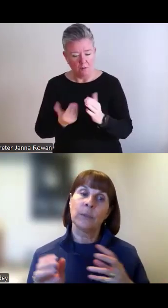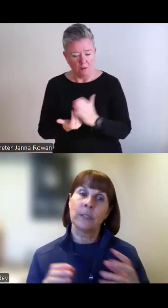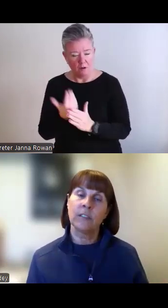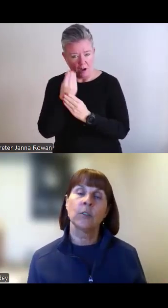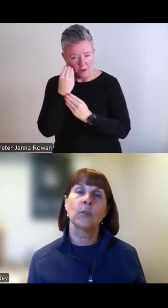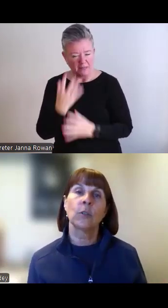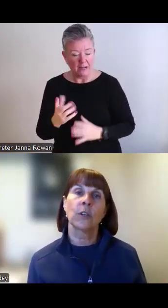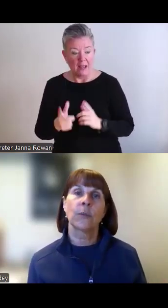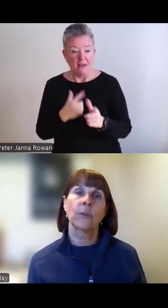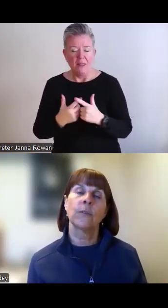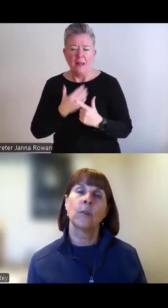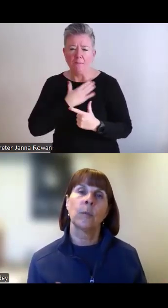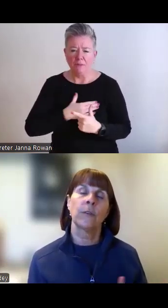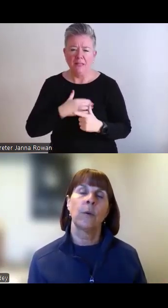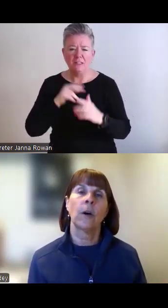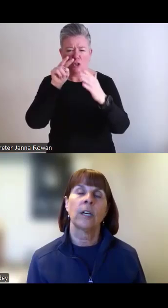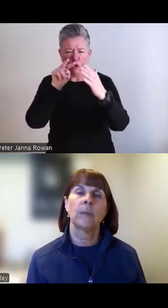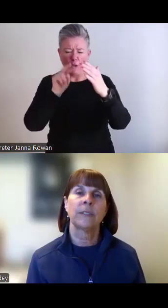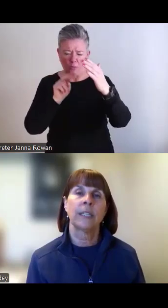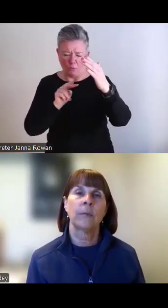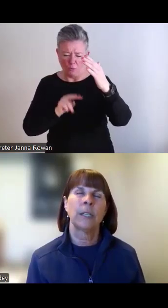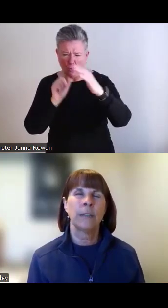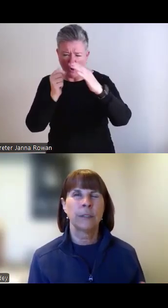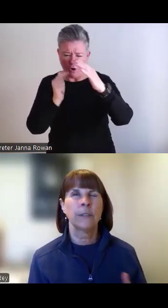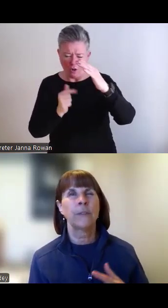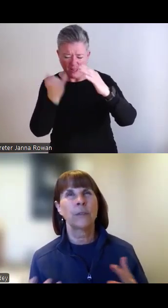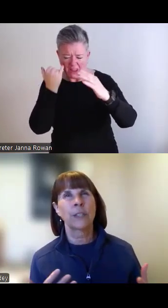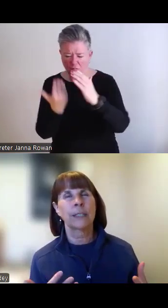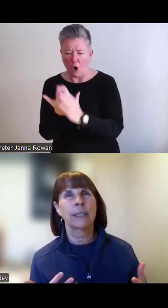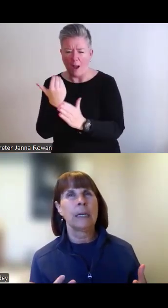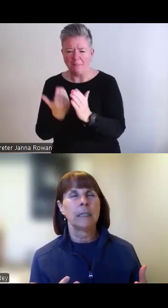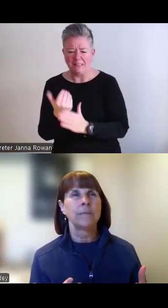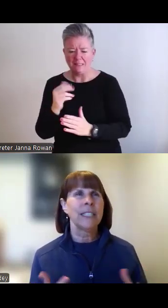And then please do look through the form, if you are updating one. Even if you're thinking,